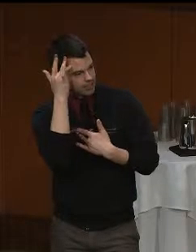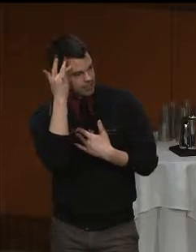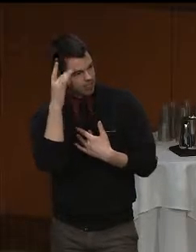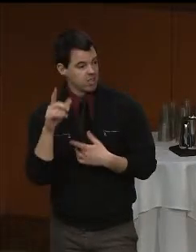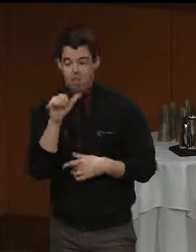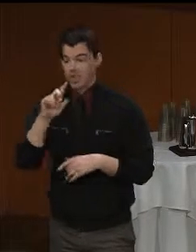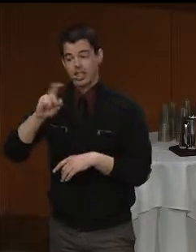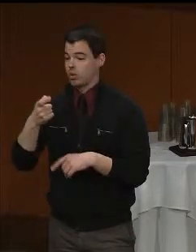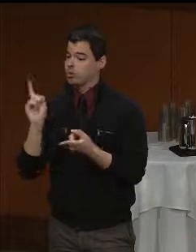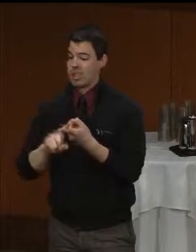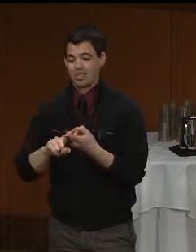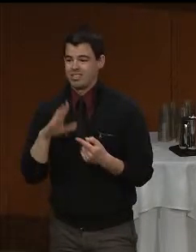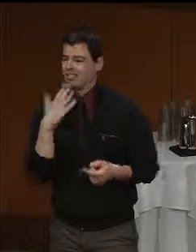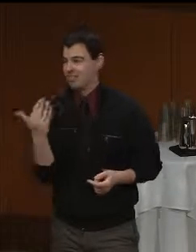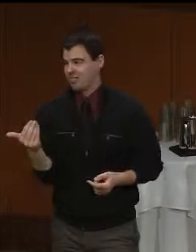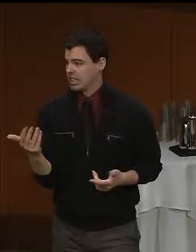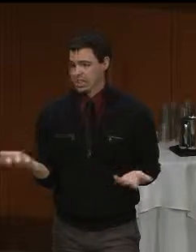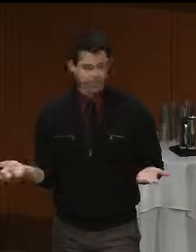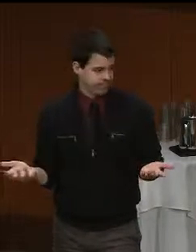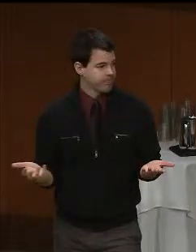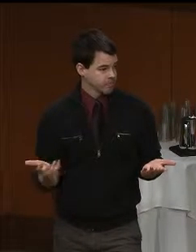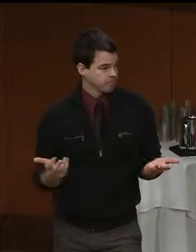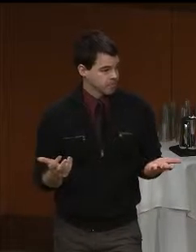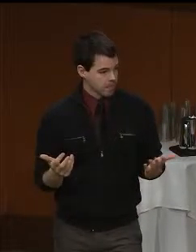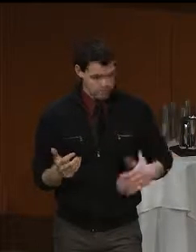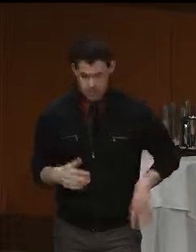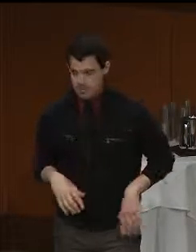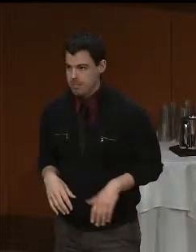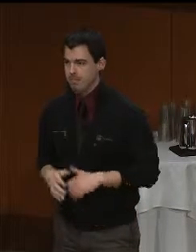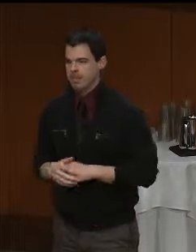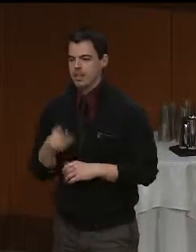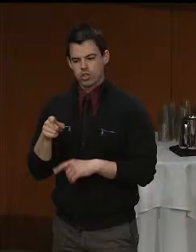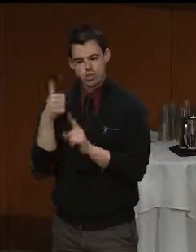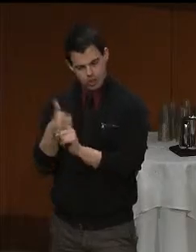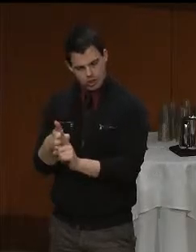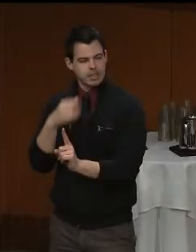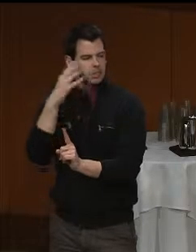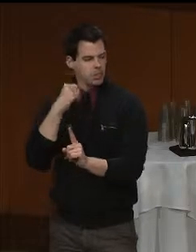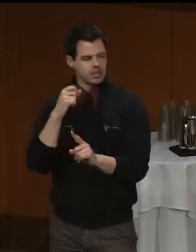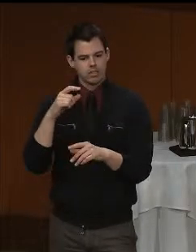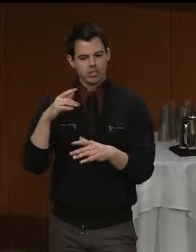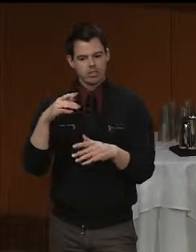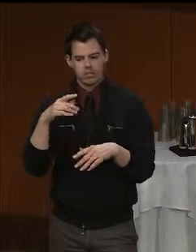her adolescence although she'd experienced symptoms for many years and came close to